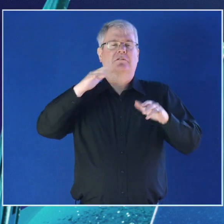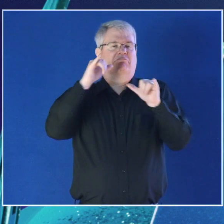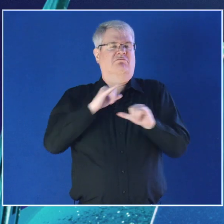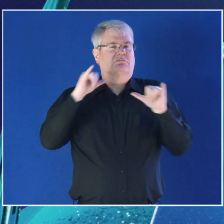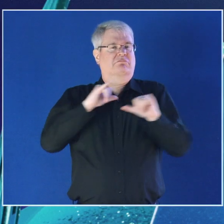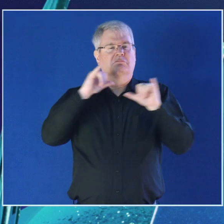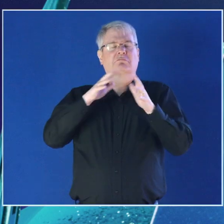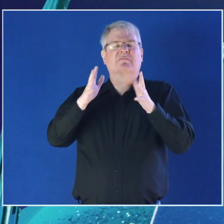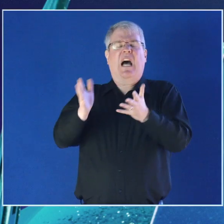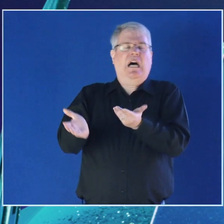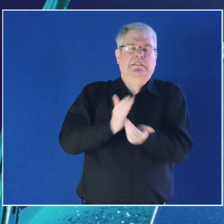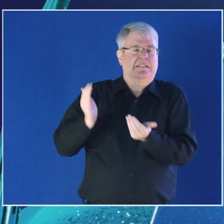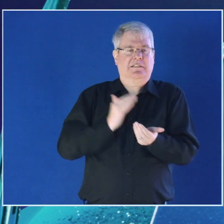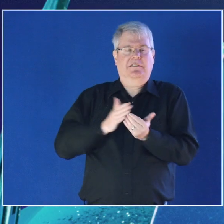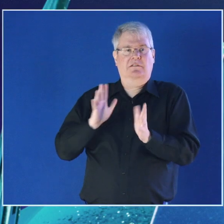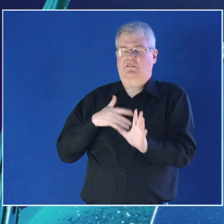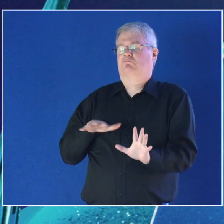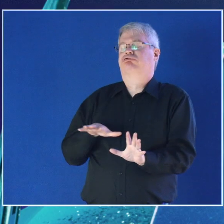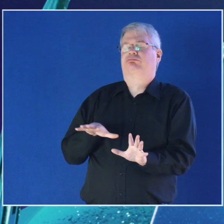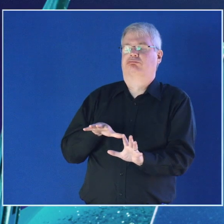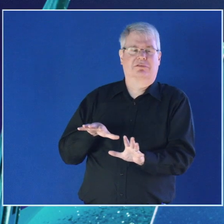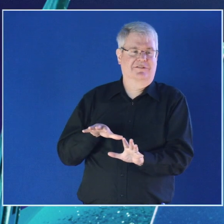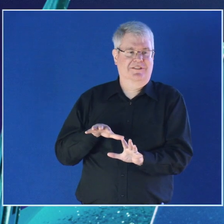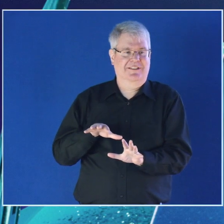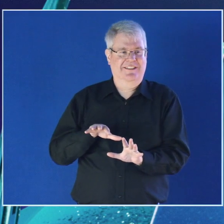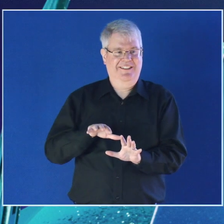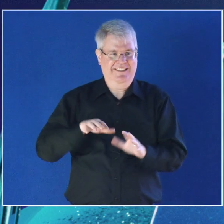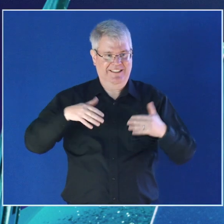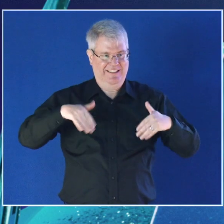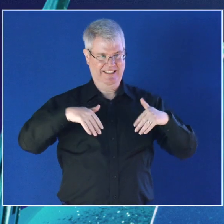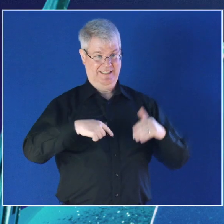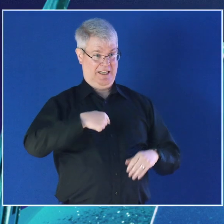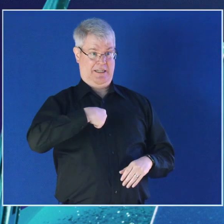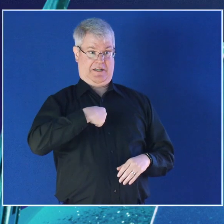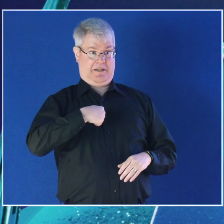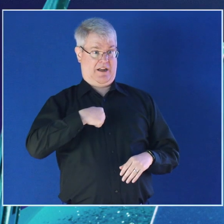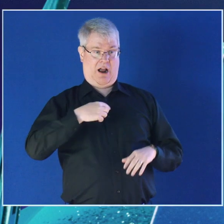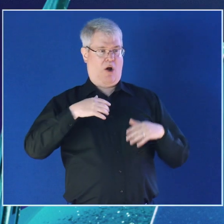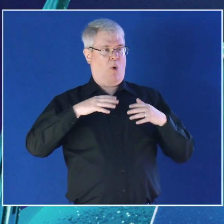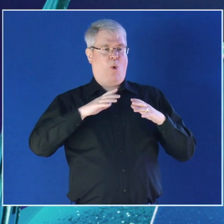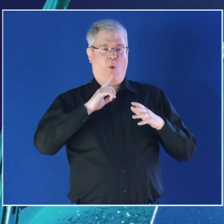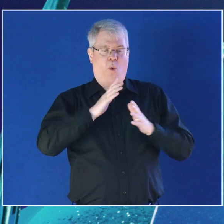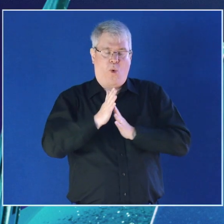Yeah, you know, I'm just really thrilled about the progress we're making with agentic authoring,